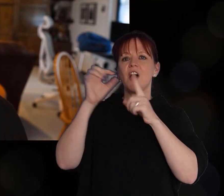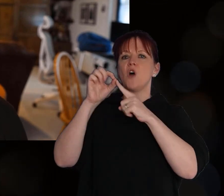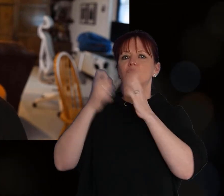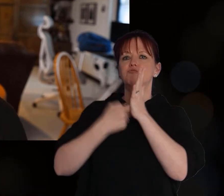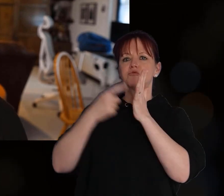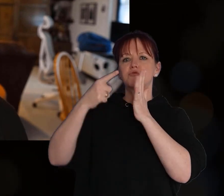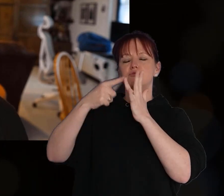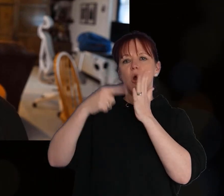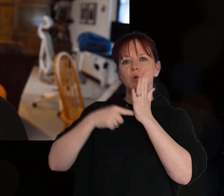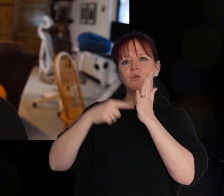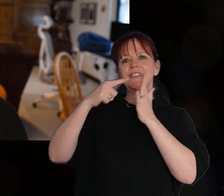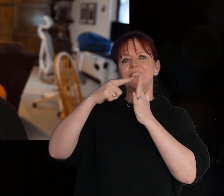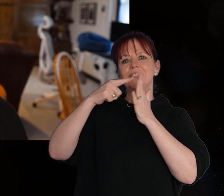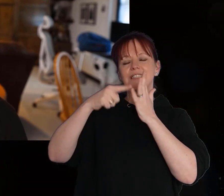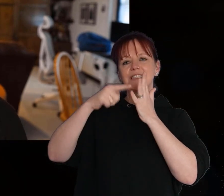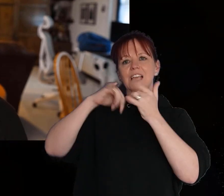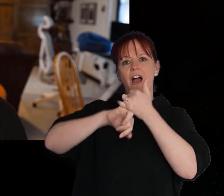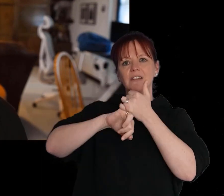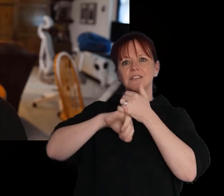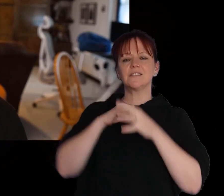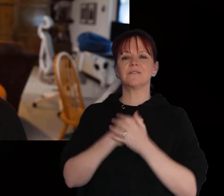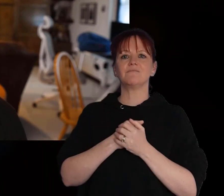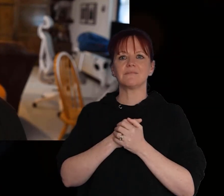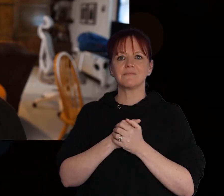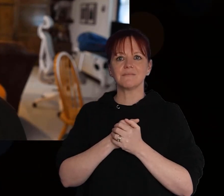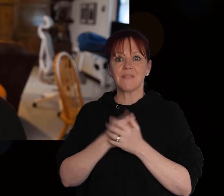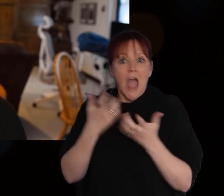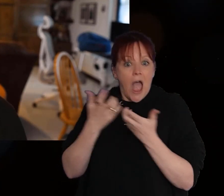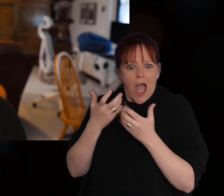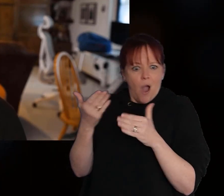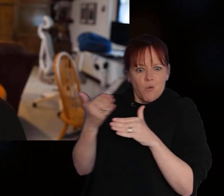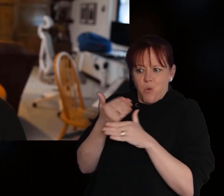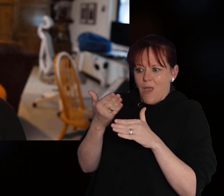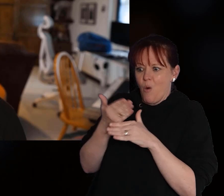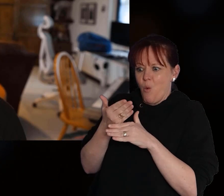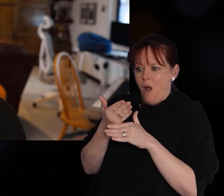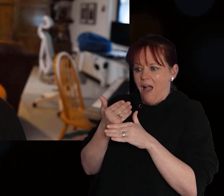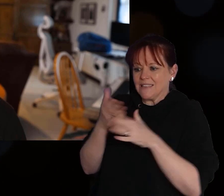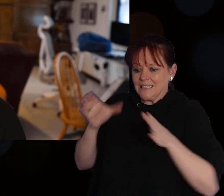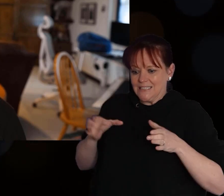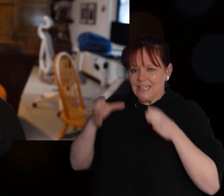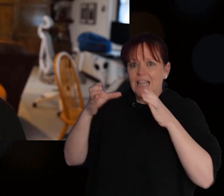The Proteus is a completely modular controller kit, letting players assemble their own solutions,